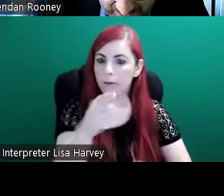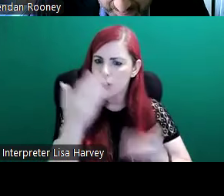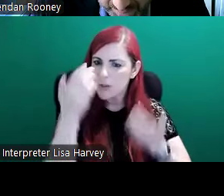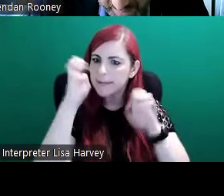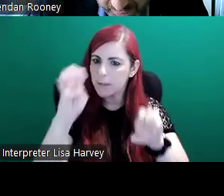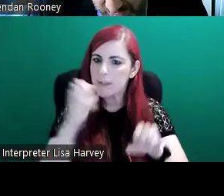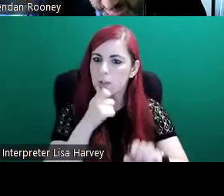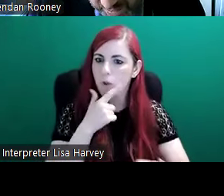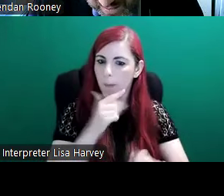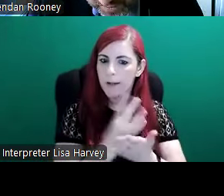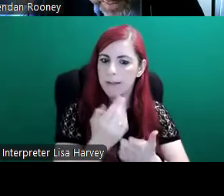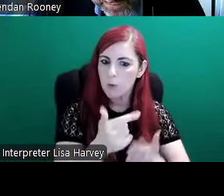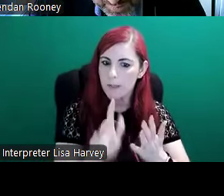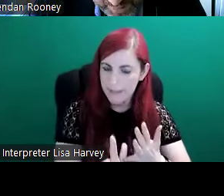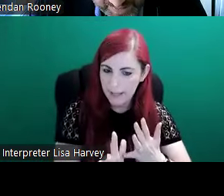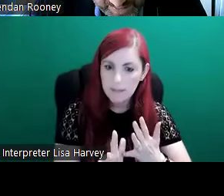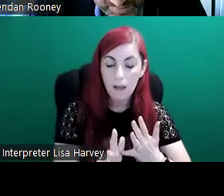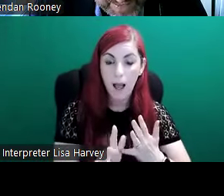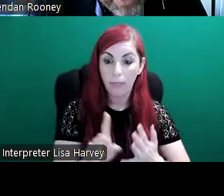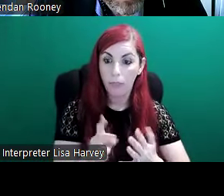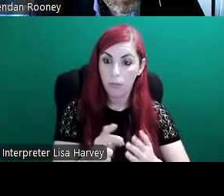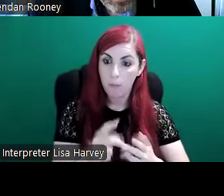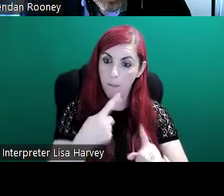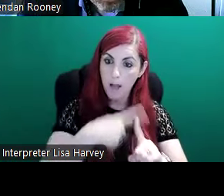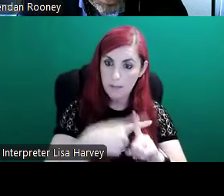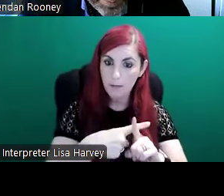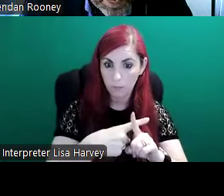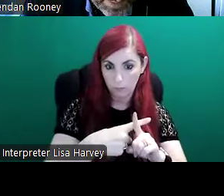and the and the broadly positive critical response it received was attributable to